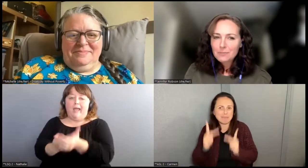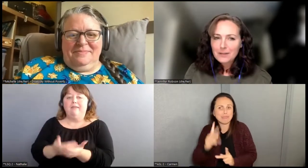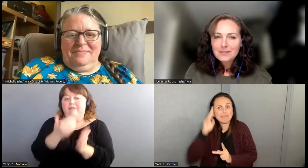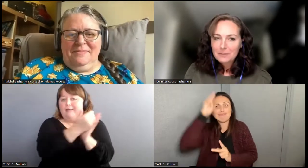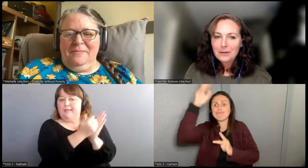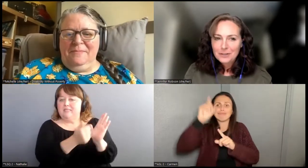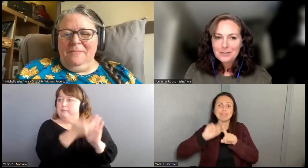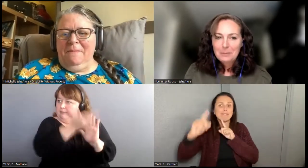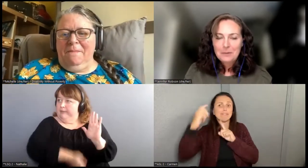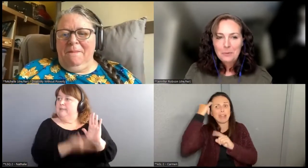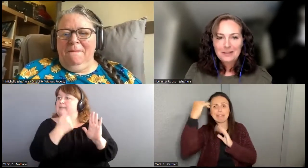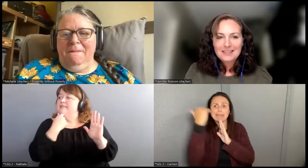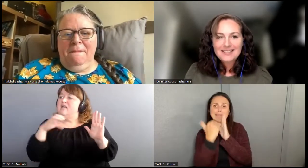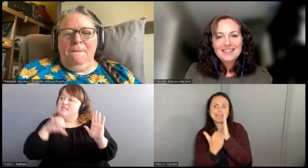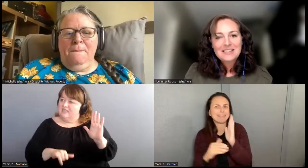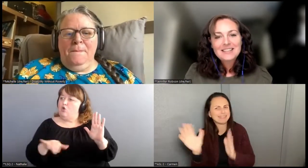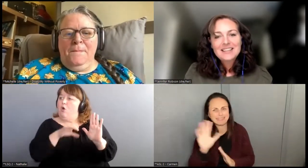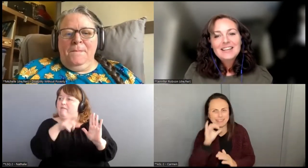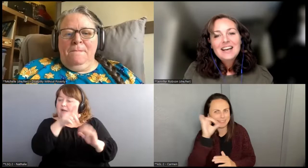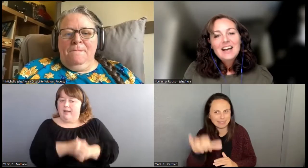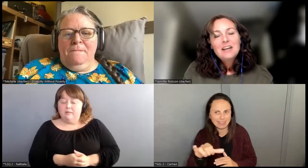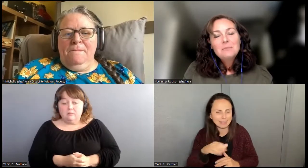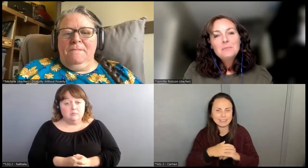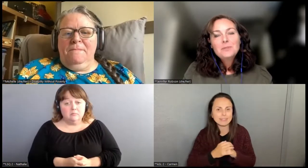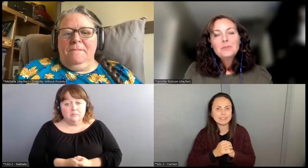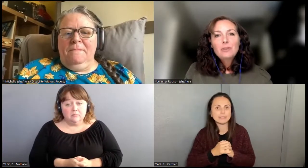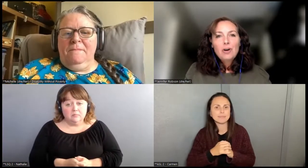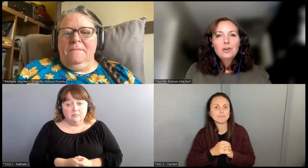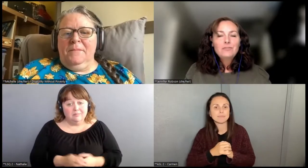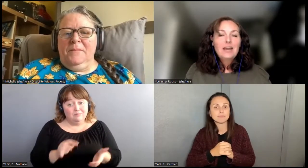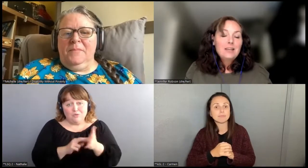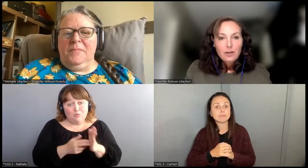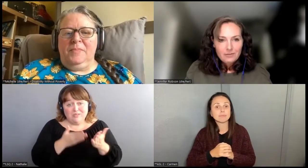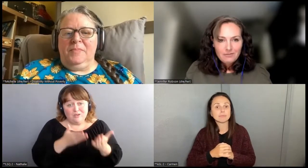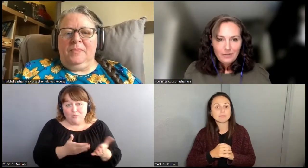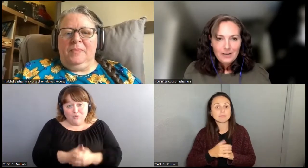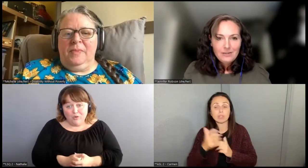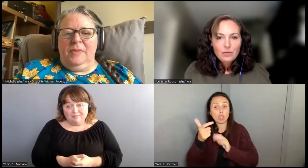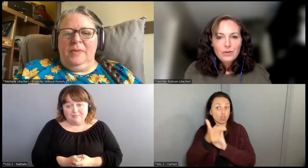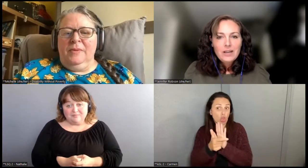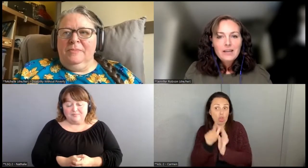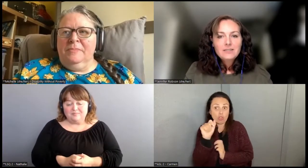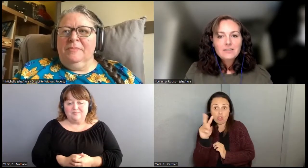BE SOMEBODY JUST COMING UP WITH A LIST OF THINGS. THE LAW -- ANY LAW, RIGHT, CREATES